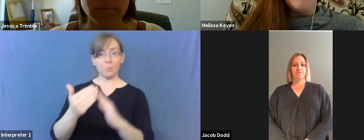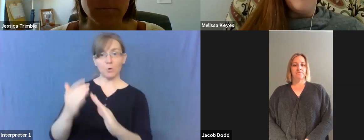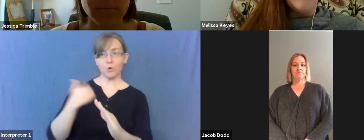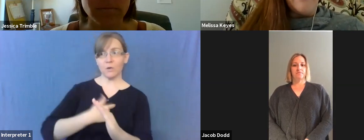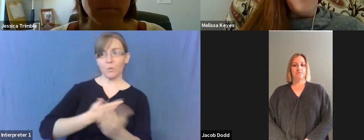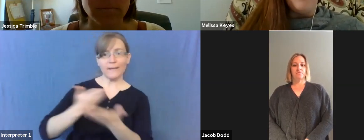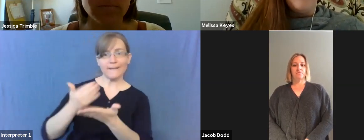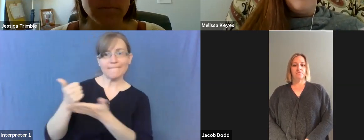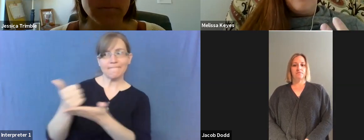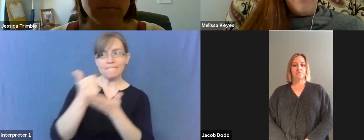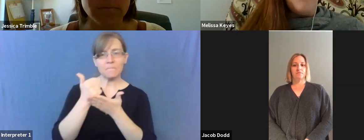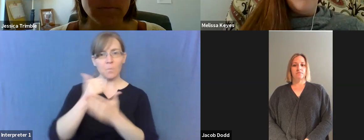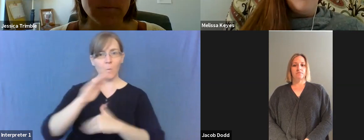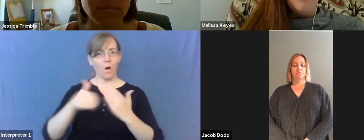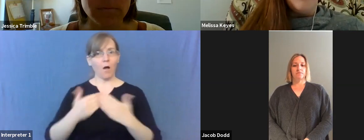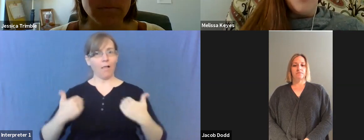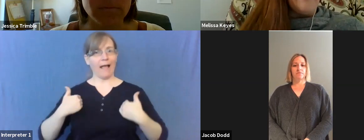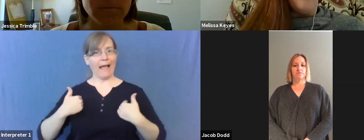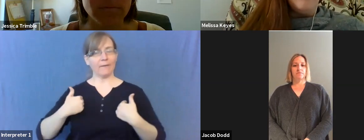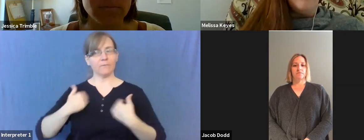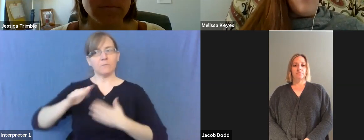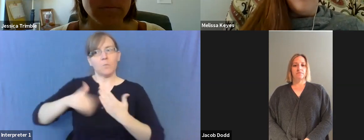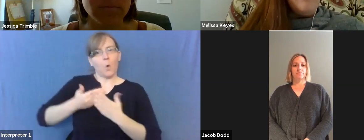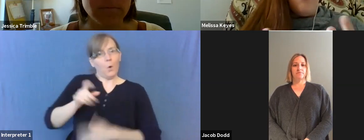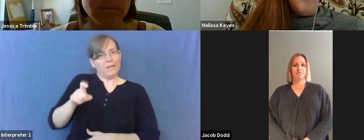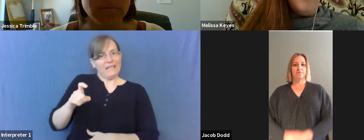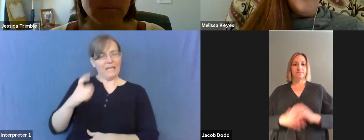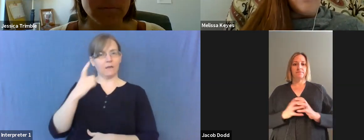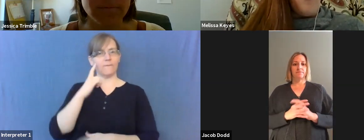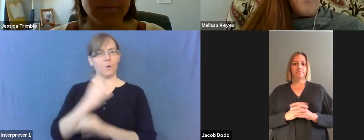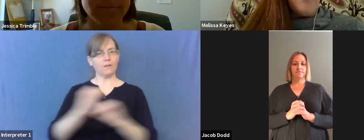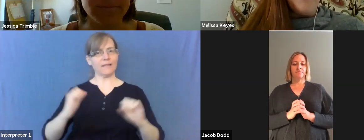to feel safe during all that's going on.